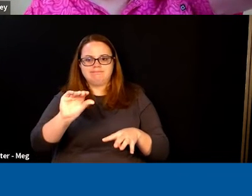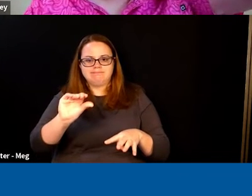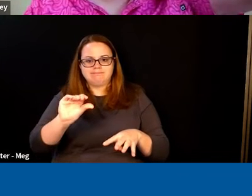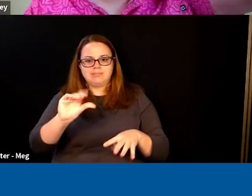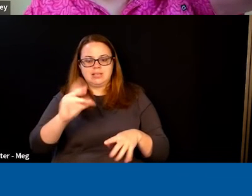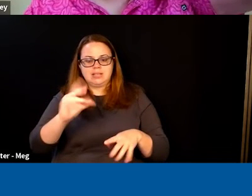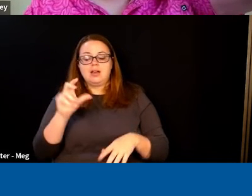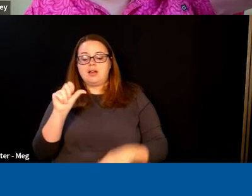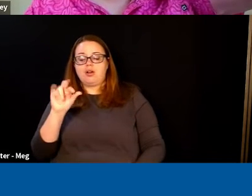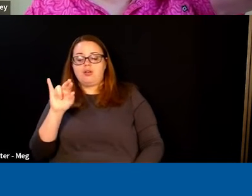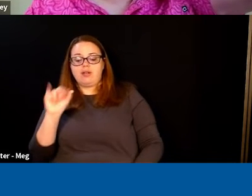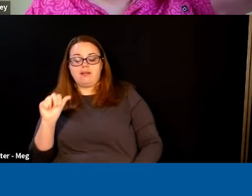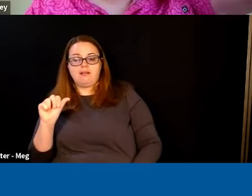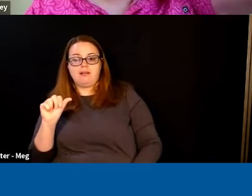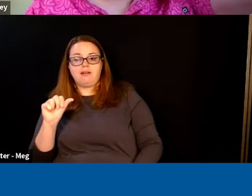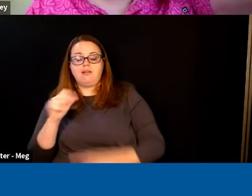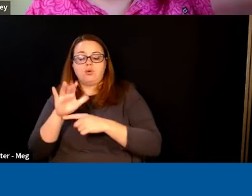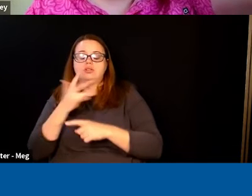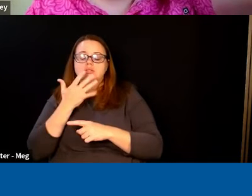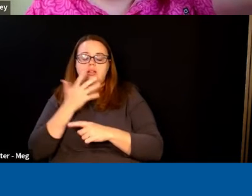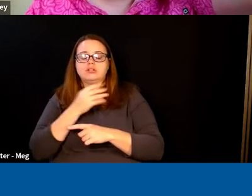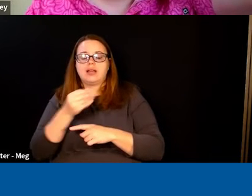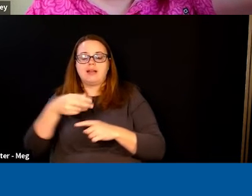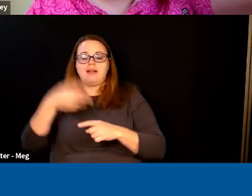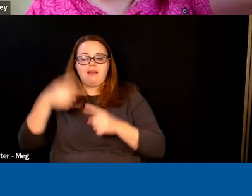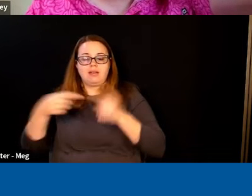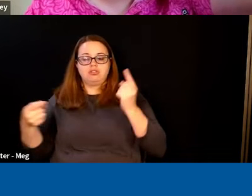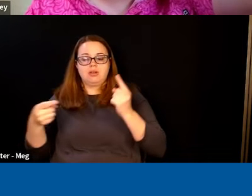Forced colors mode and high contrast mode also does not understand ARIA,